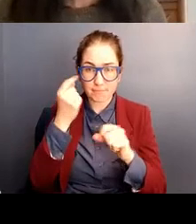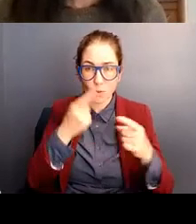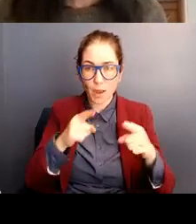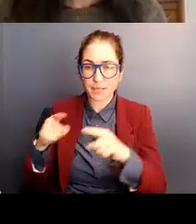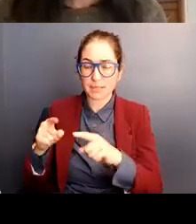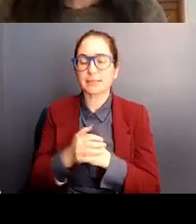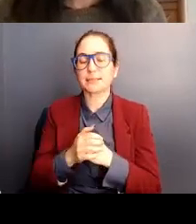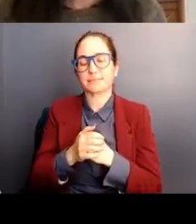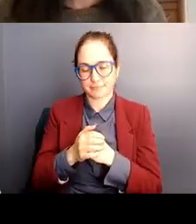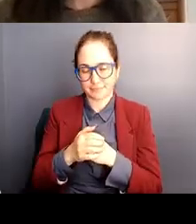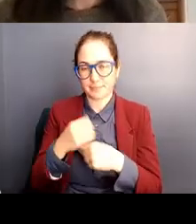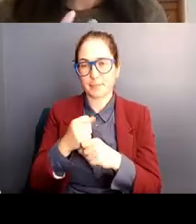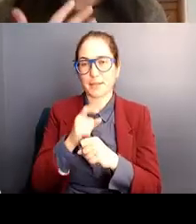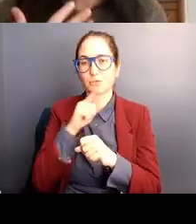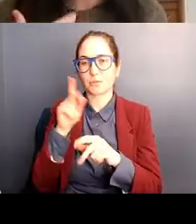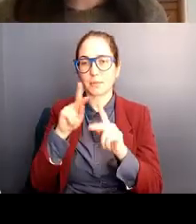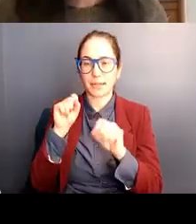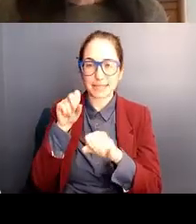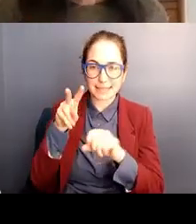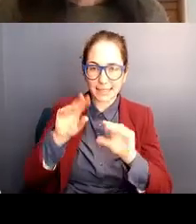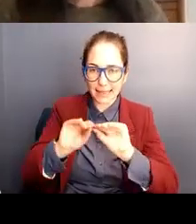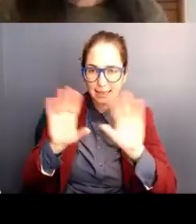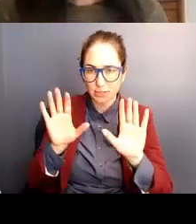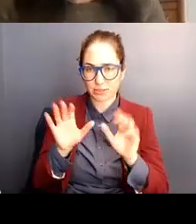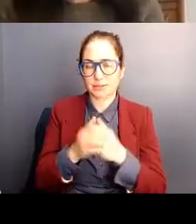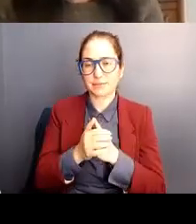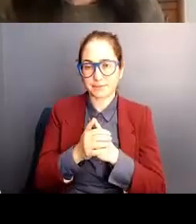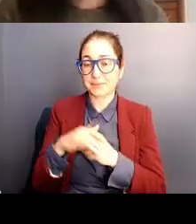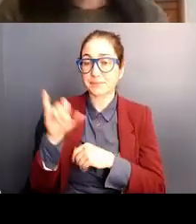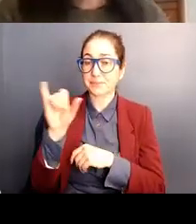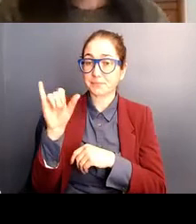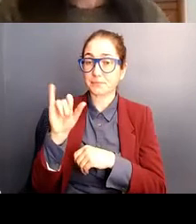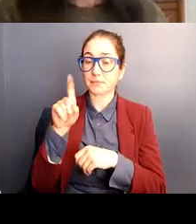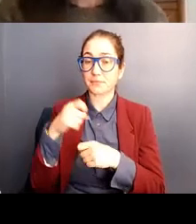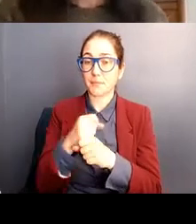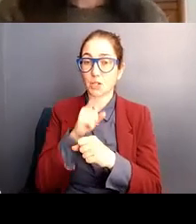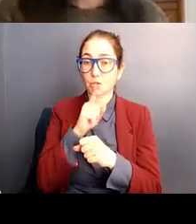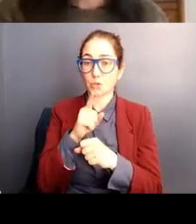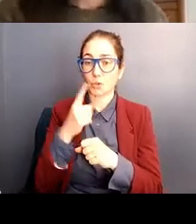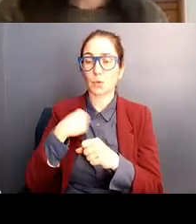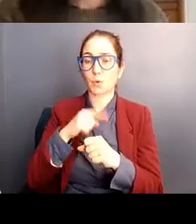So we want to make sure that people can see very well. We want to make sure we're -- we are repeating questions. If